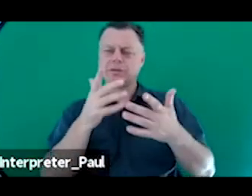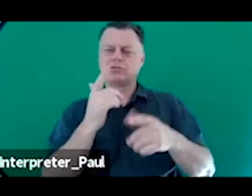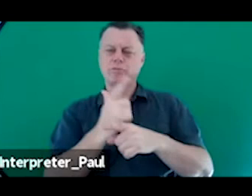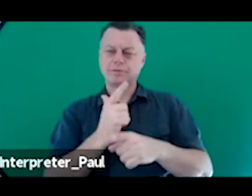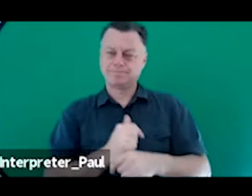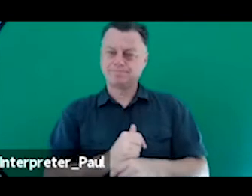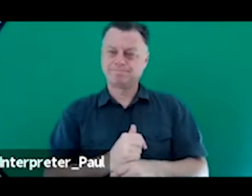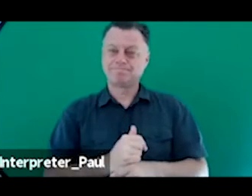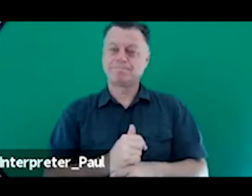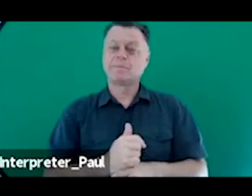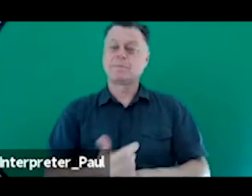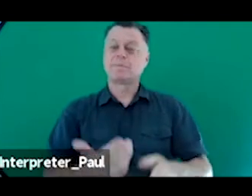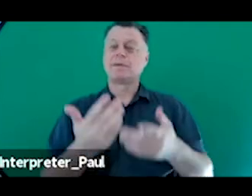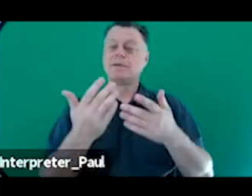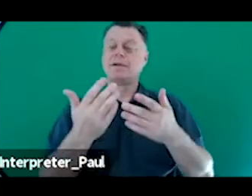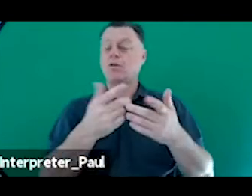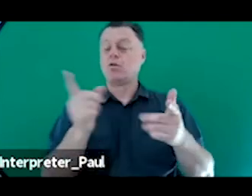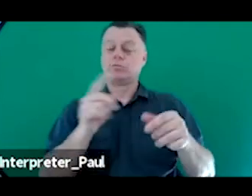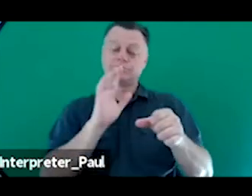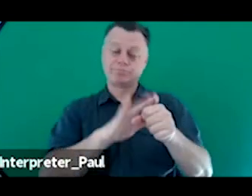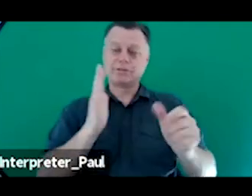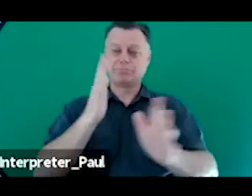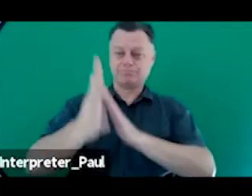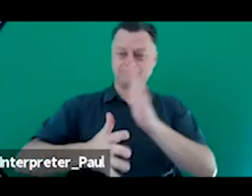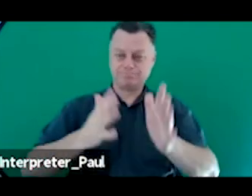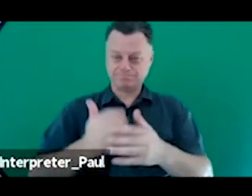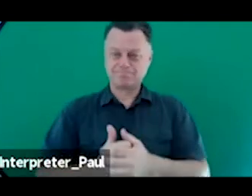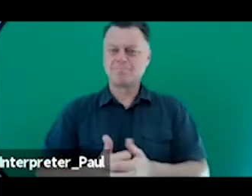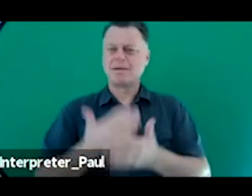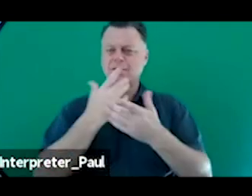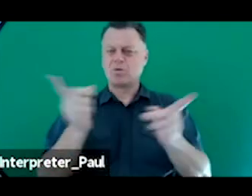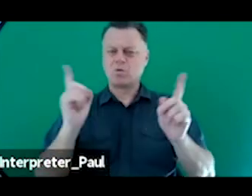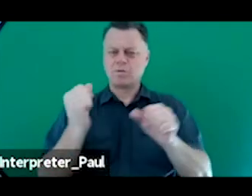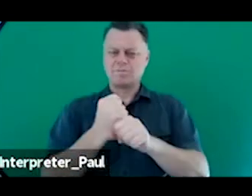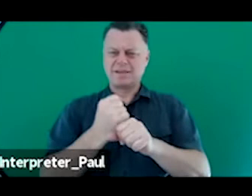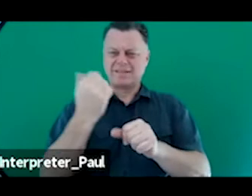everyone, for creating that five minute message. I see a few of them still coming in. Bobbie just